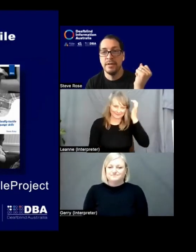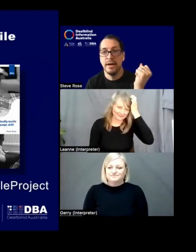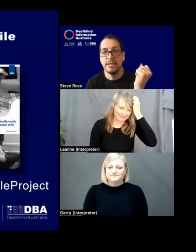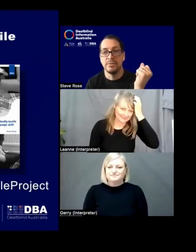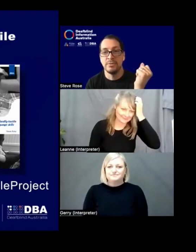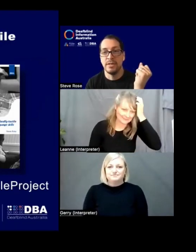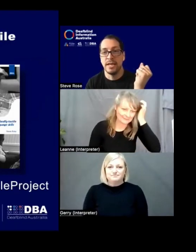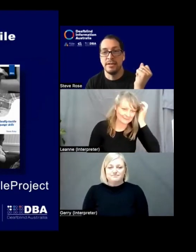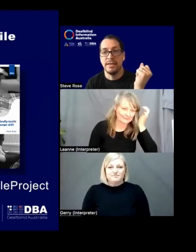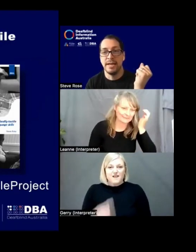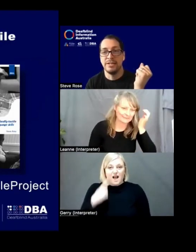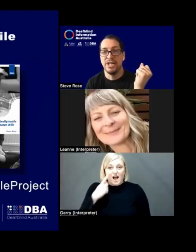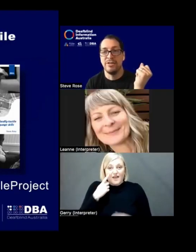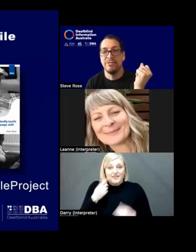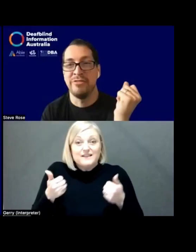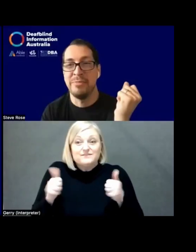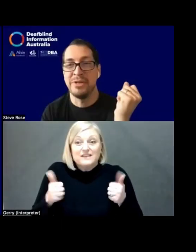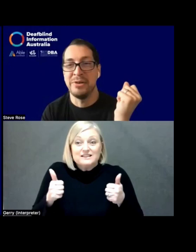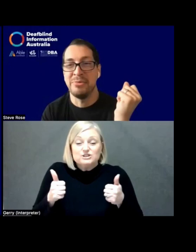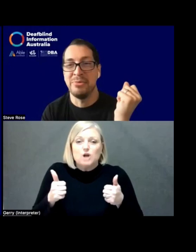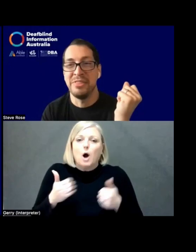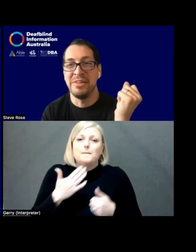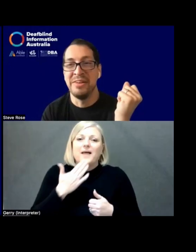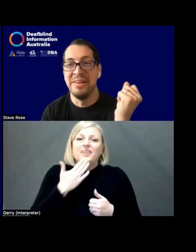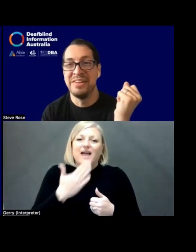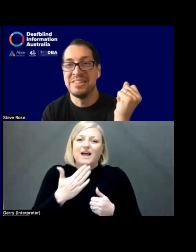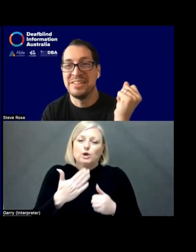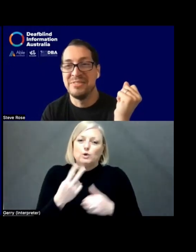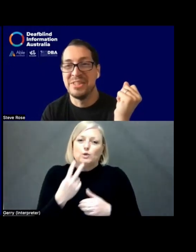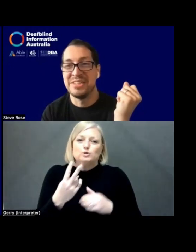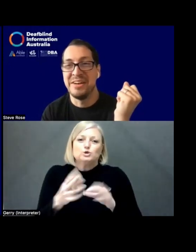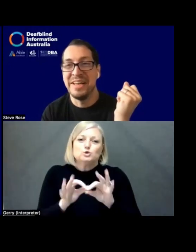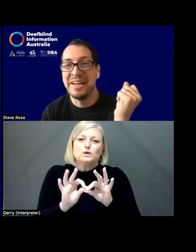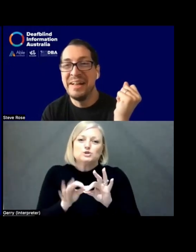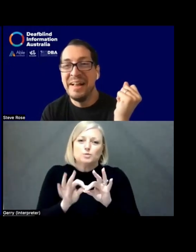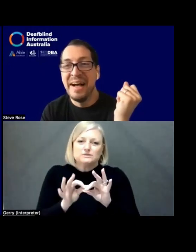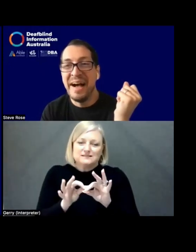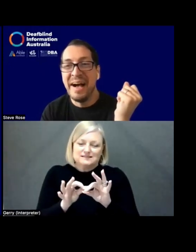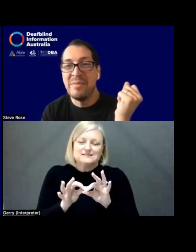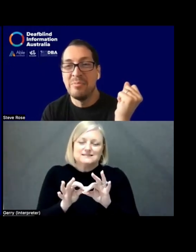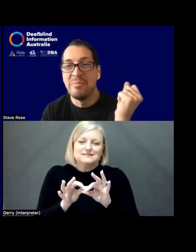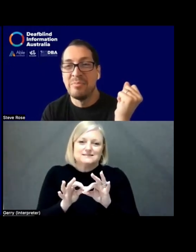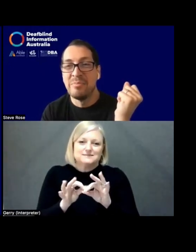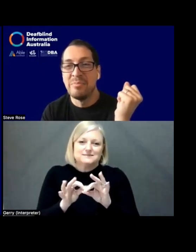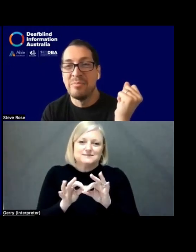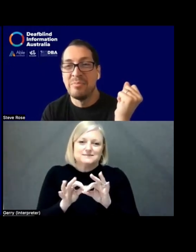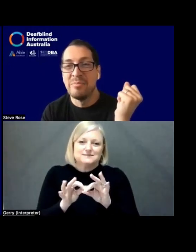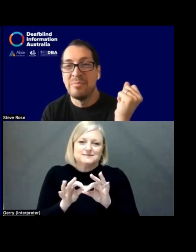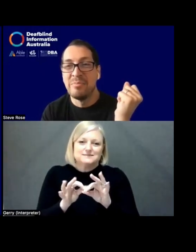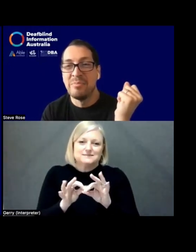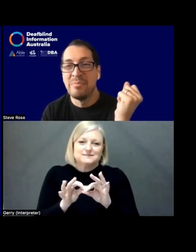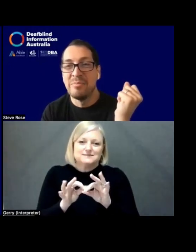I want to thank Leanne and Gerry for keeping up with the signing. I think that reaches the end.